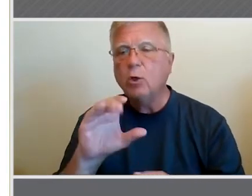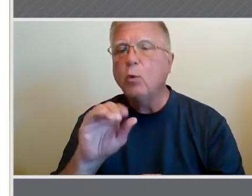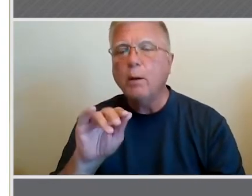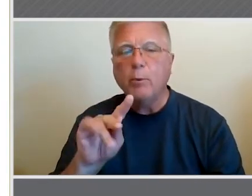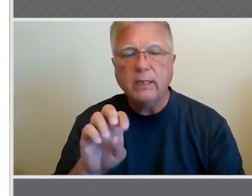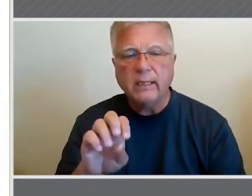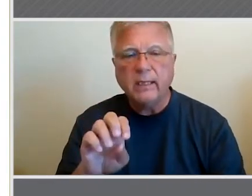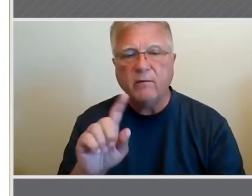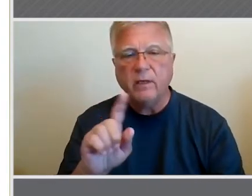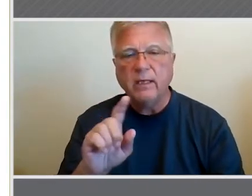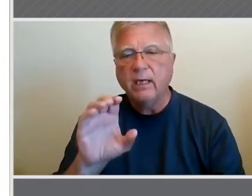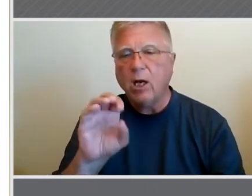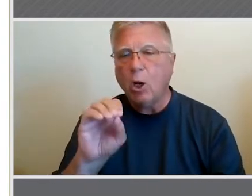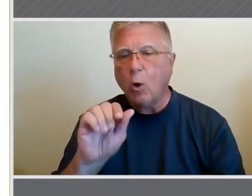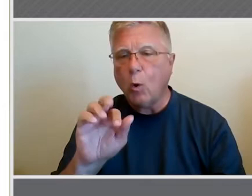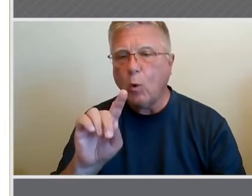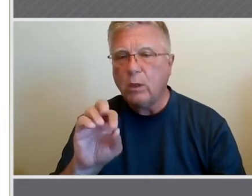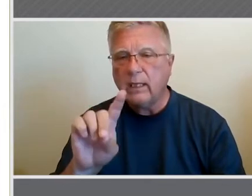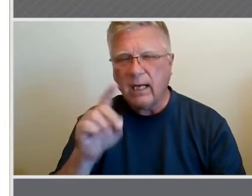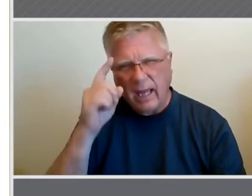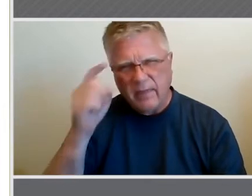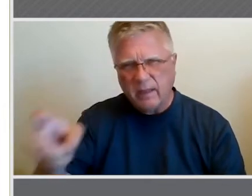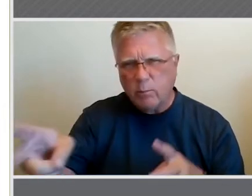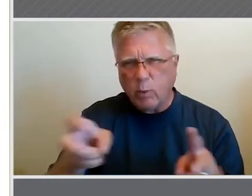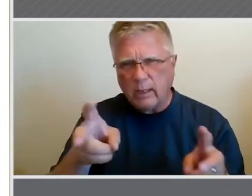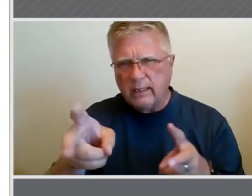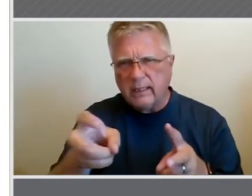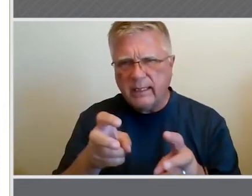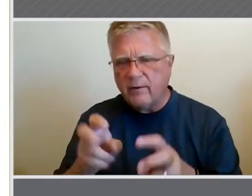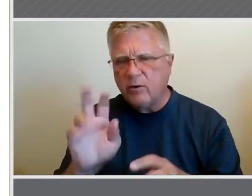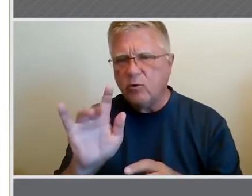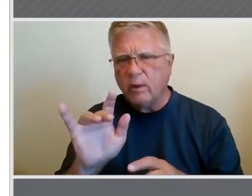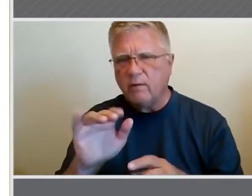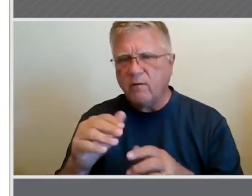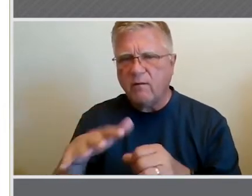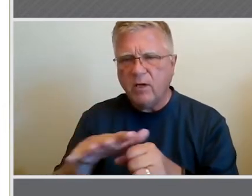which brings together I think it's 25, local entrepreneurs and sort of a you know as a